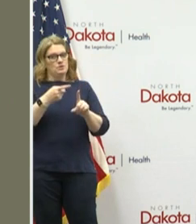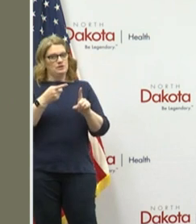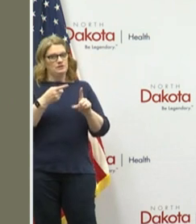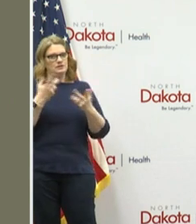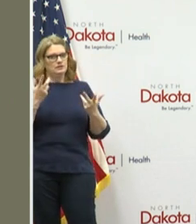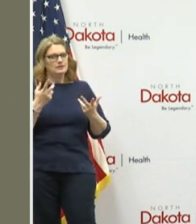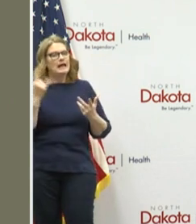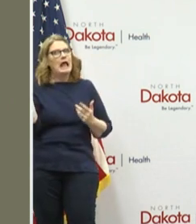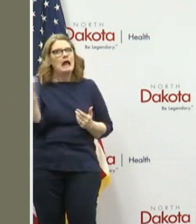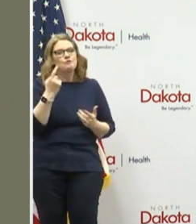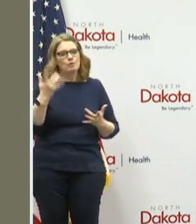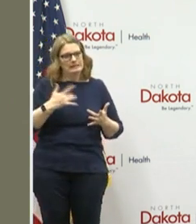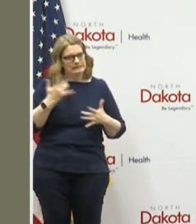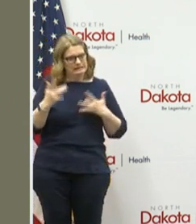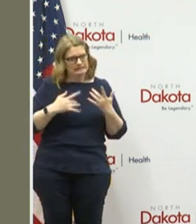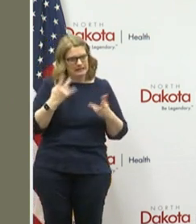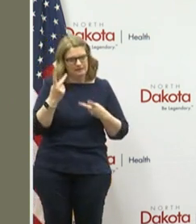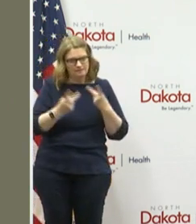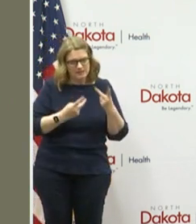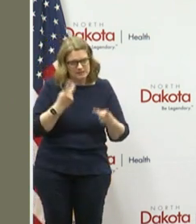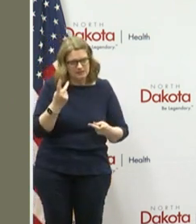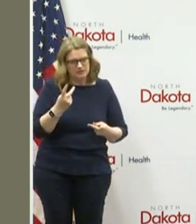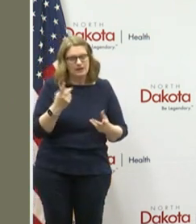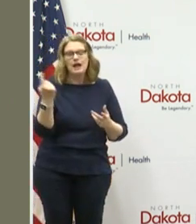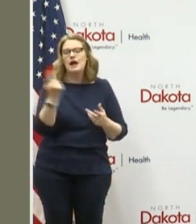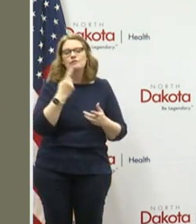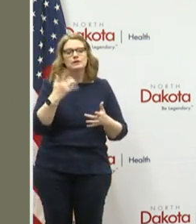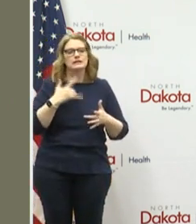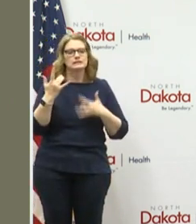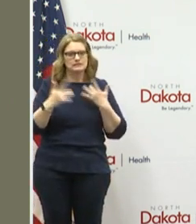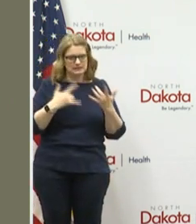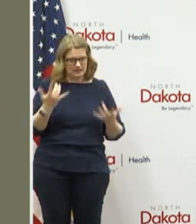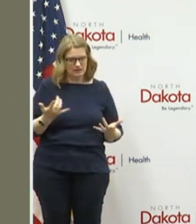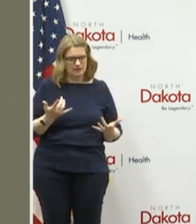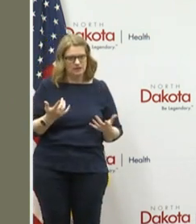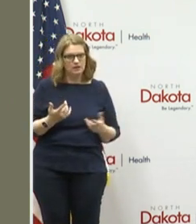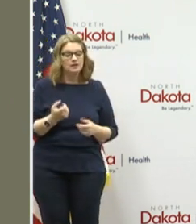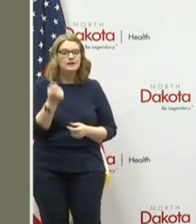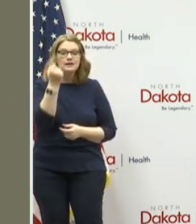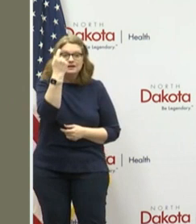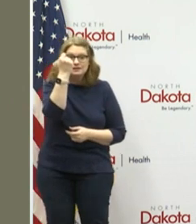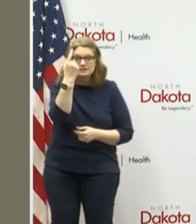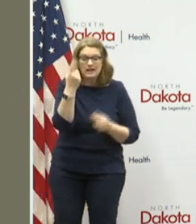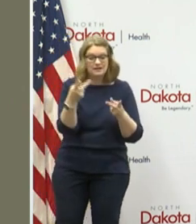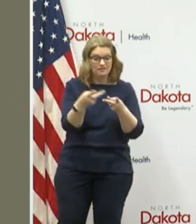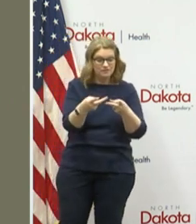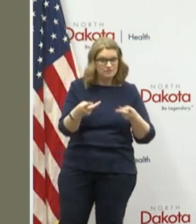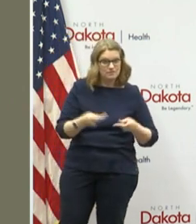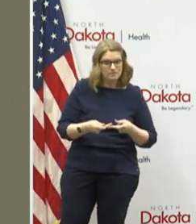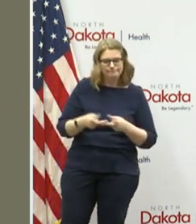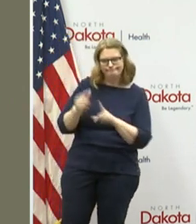GUIDELINES IF THEY SO CHEWS. I THINK A VERY IMPORTANT POINT, BECAUSE I KNOW EVERYONE IS